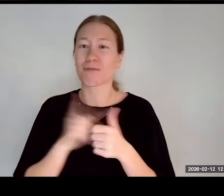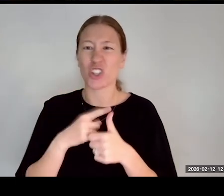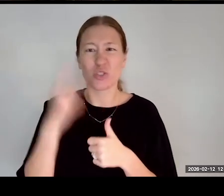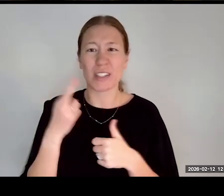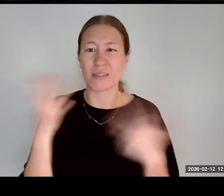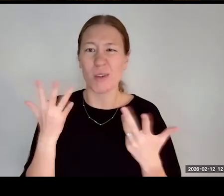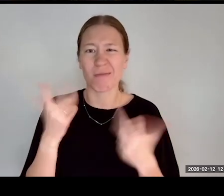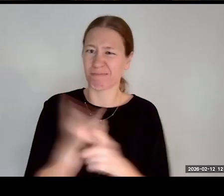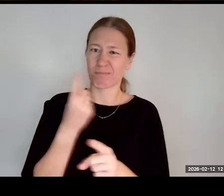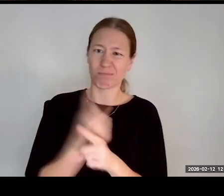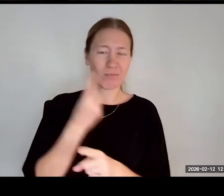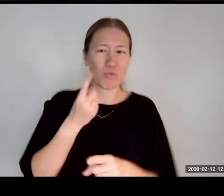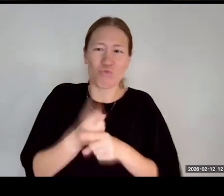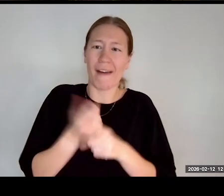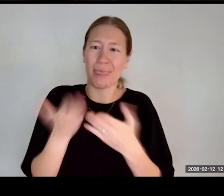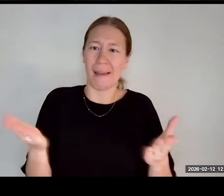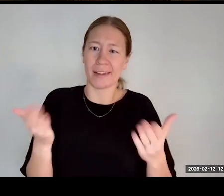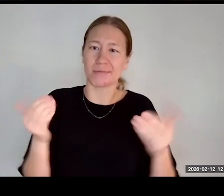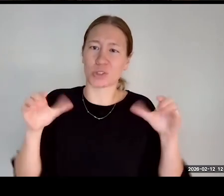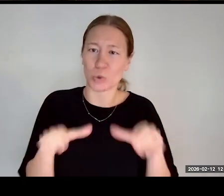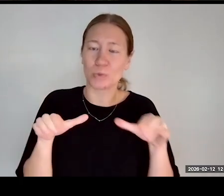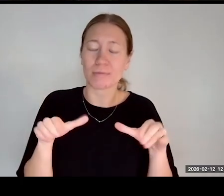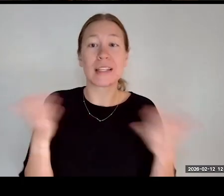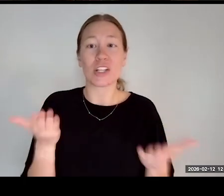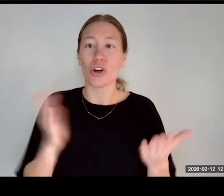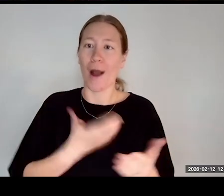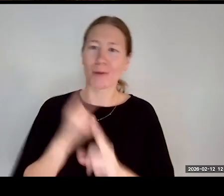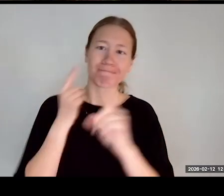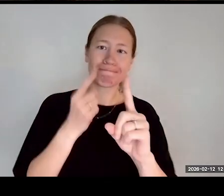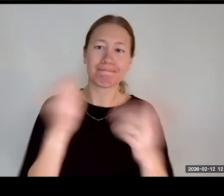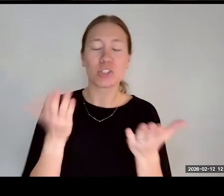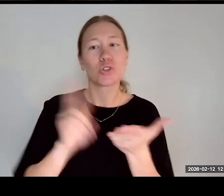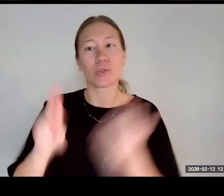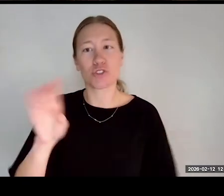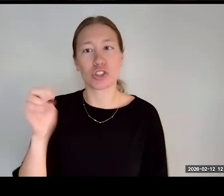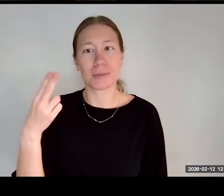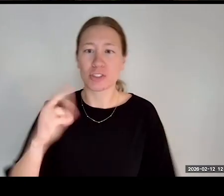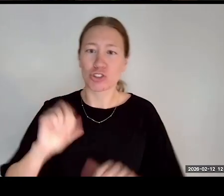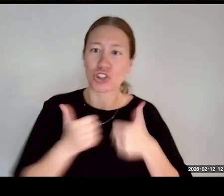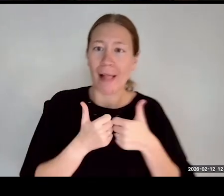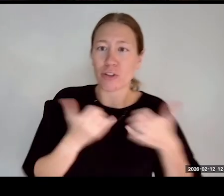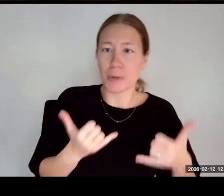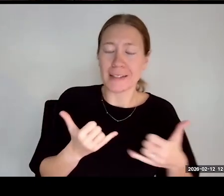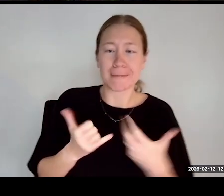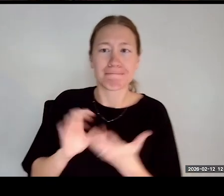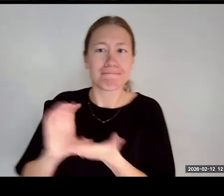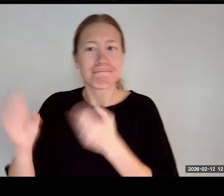So our mission at U of M suggests that we are going to challenge the present and enrich the future. And digital accessibility